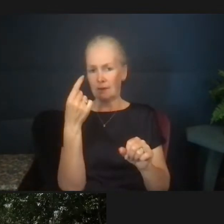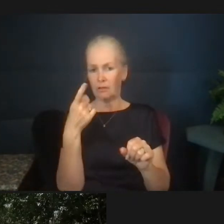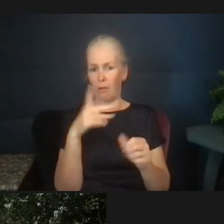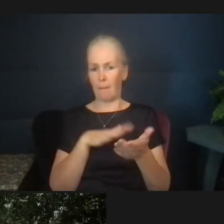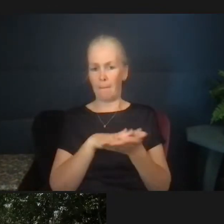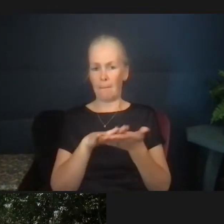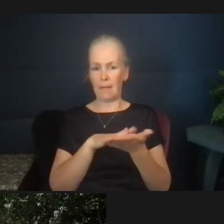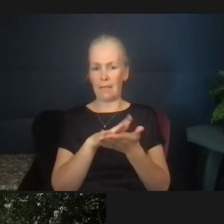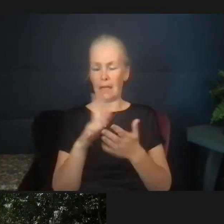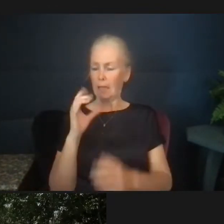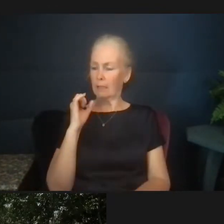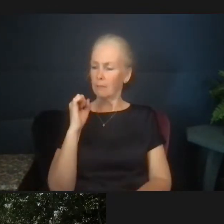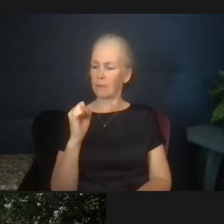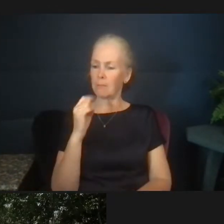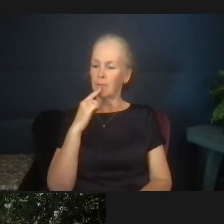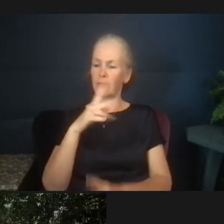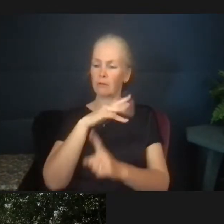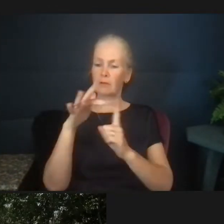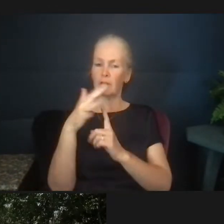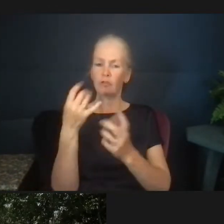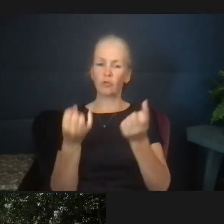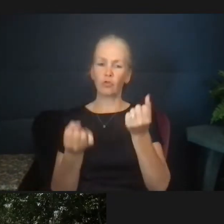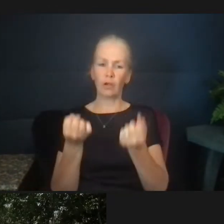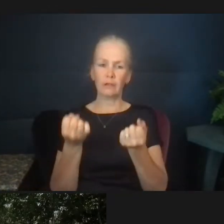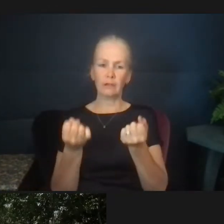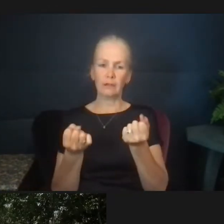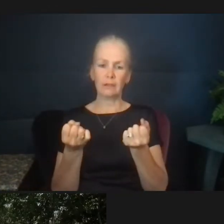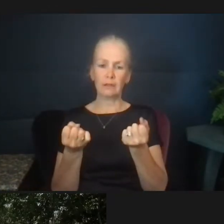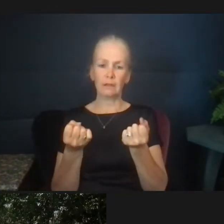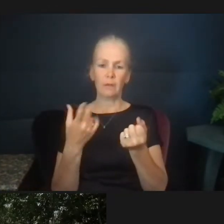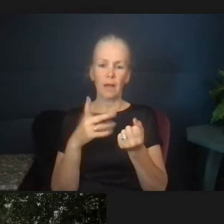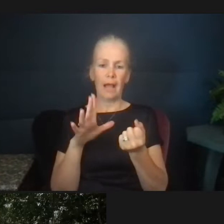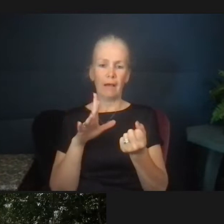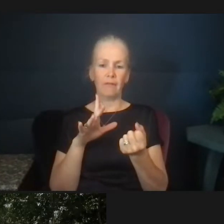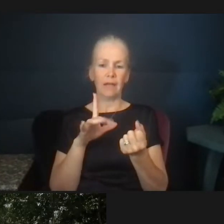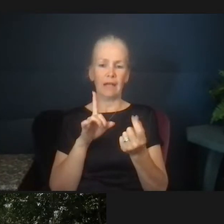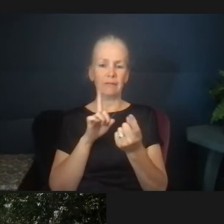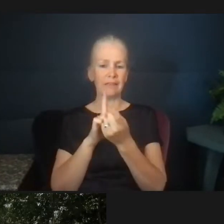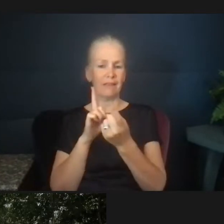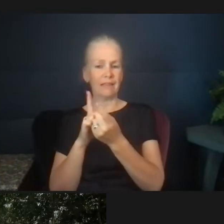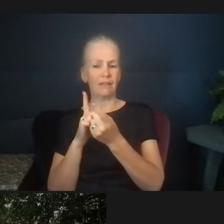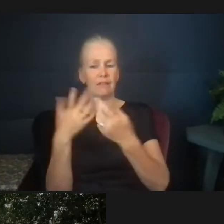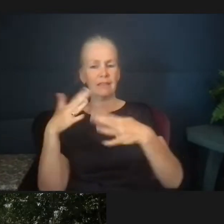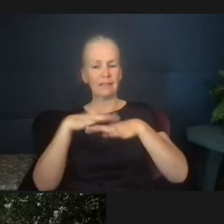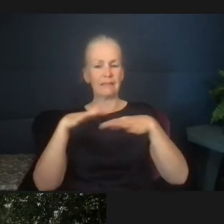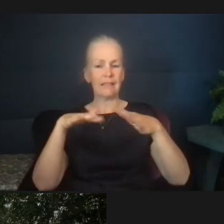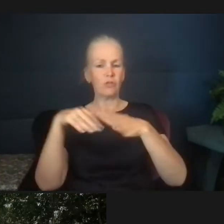and commitment for social justice without having to engage in in sectional efforts. So what are